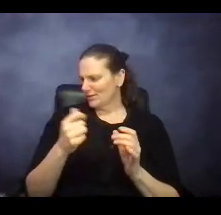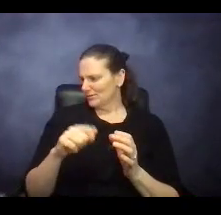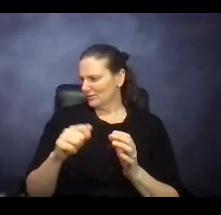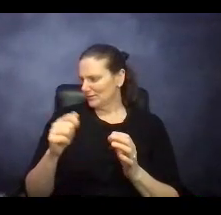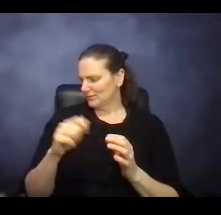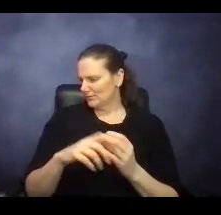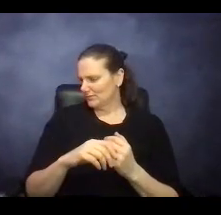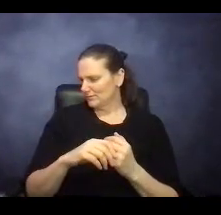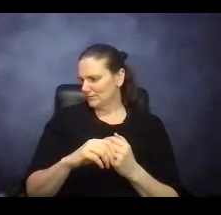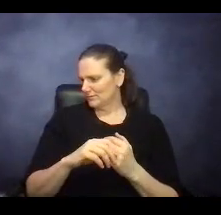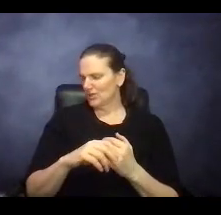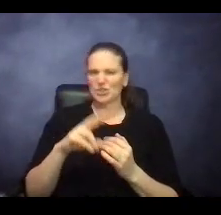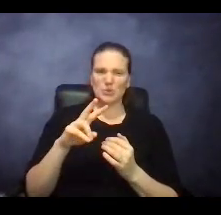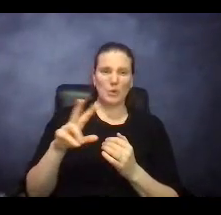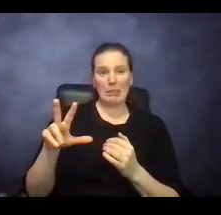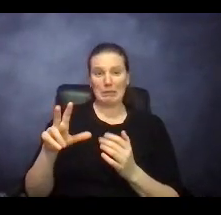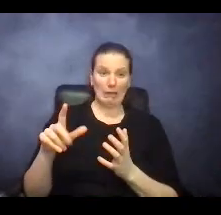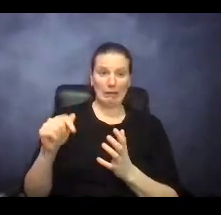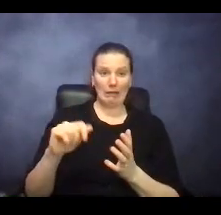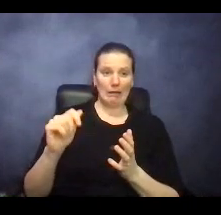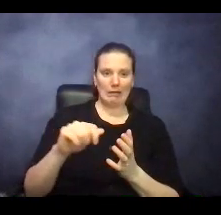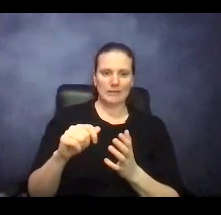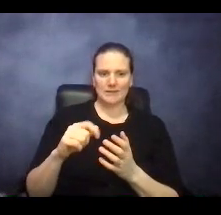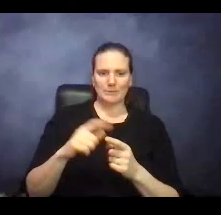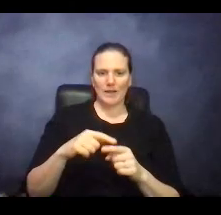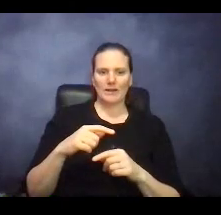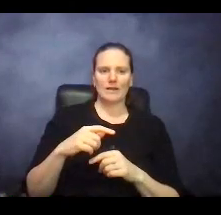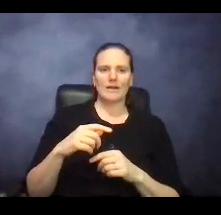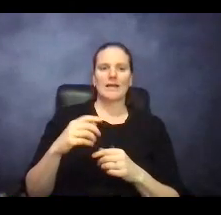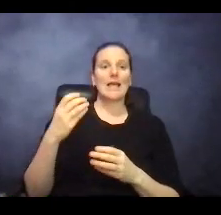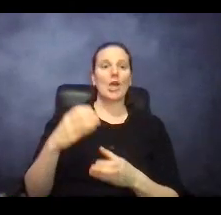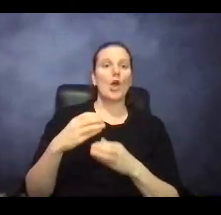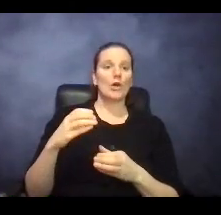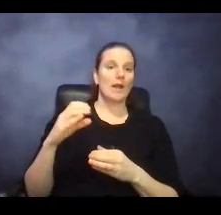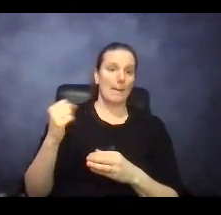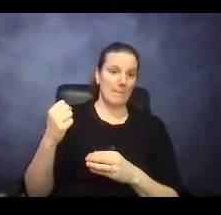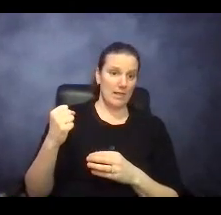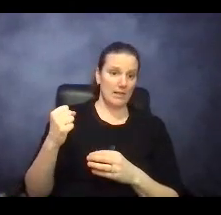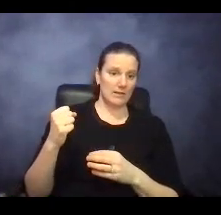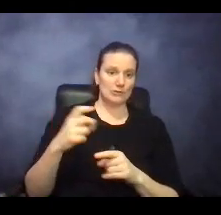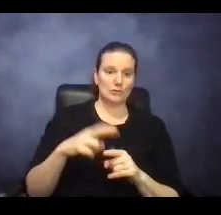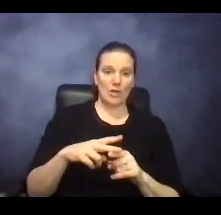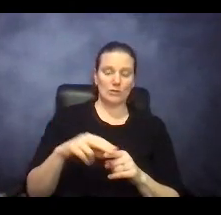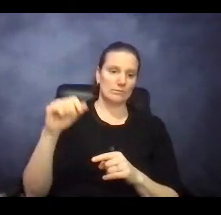Don't say two to three tablespoons of chia seeds. Spin how thick you want. It can of coconut milk, pinch of salt, maybe a tablespoon